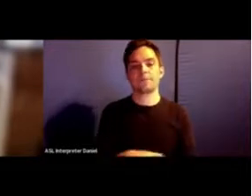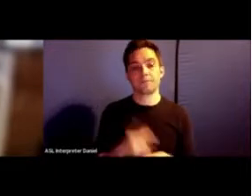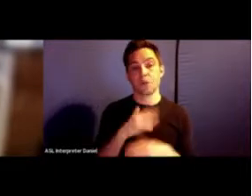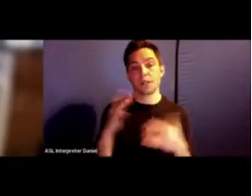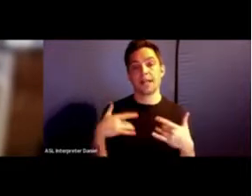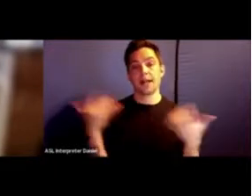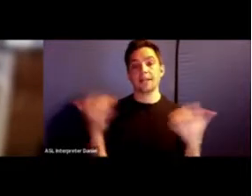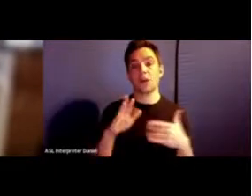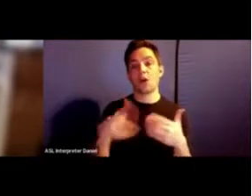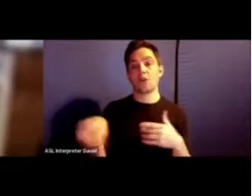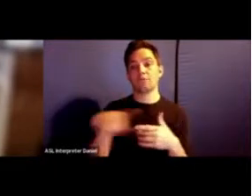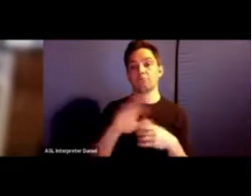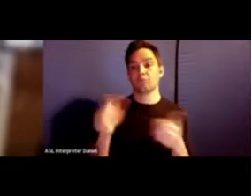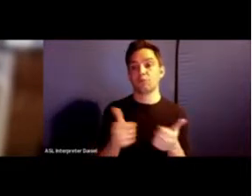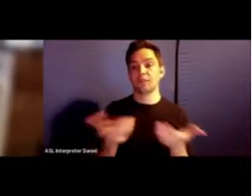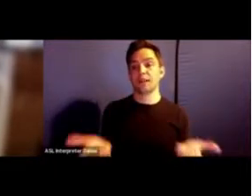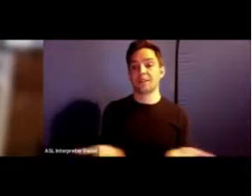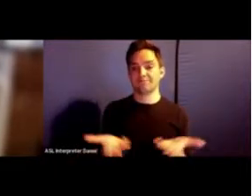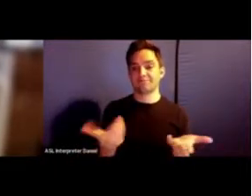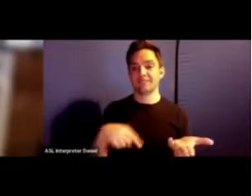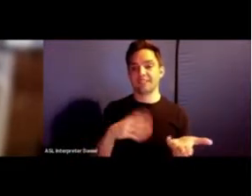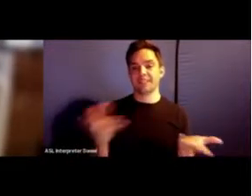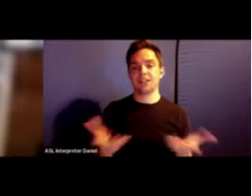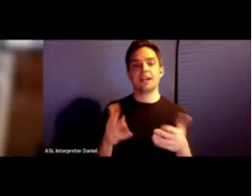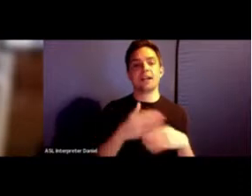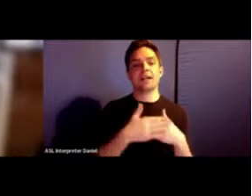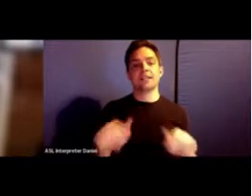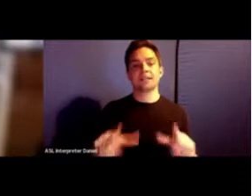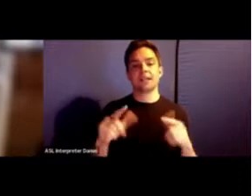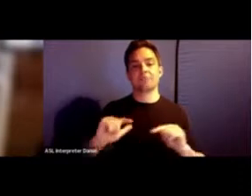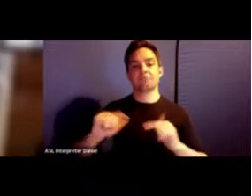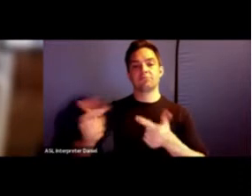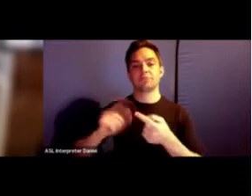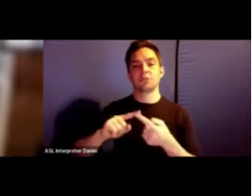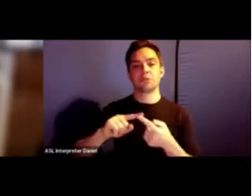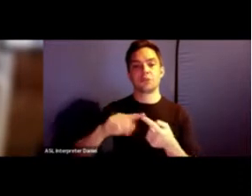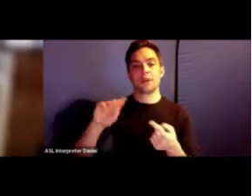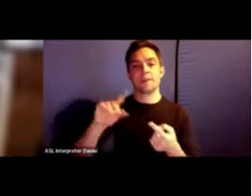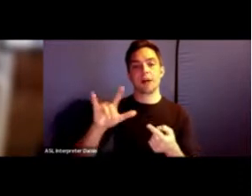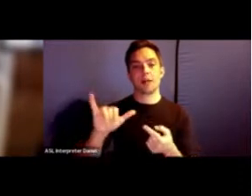all of you are with us. And next slide, I would like to turn it over at this point to Molly and Erica.